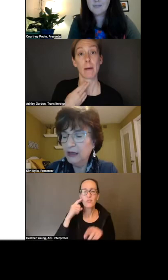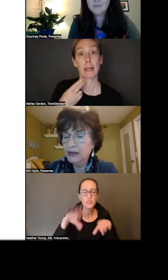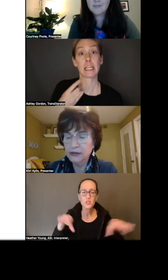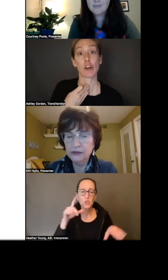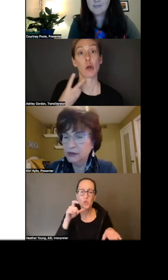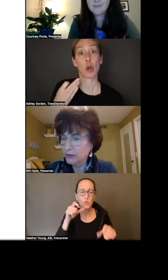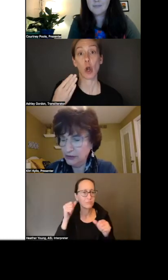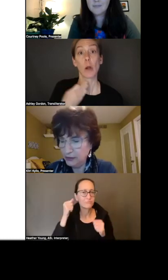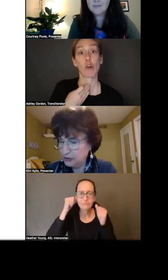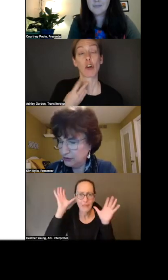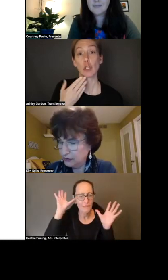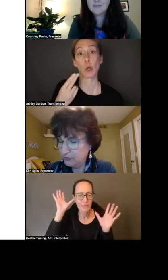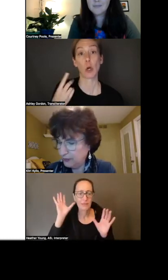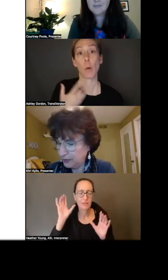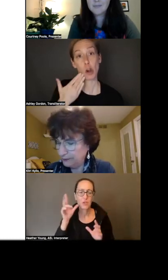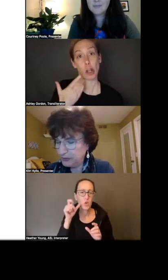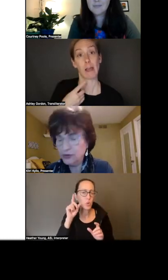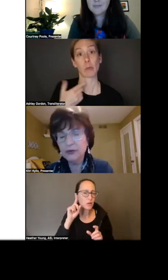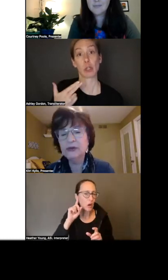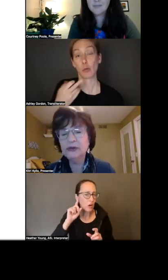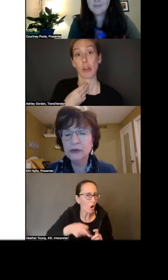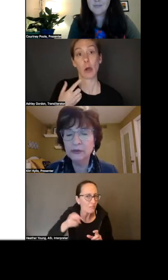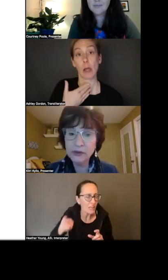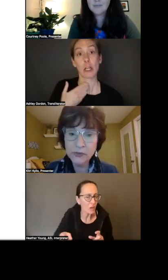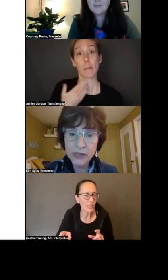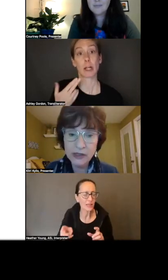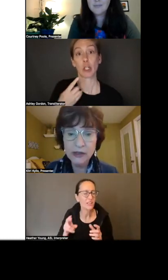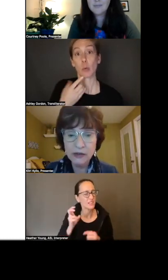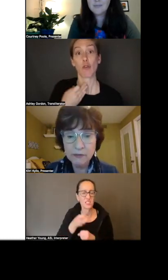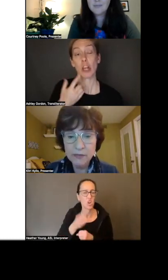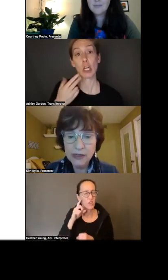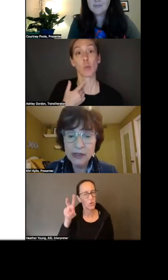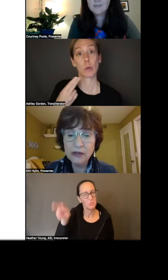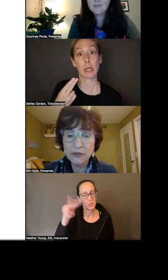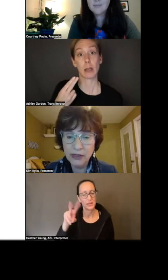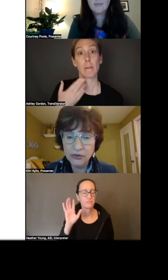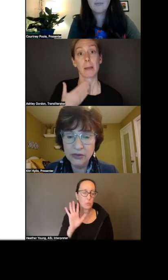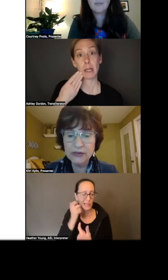to acquire language through that way. So I'm gonna do a really quick mini crash course